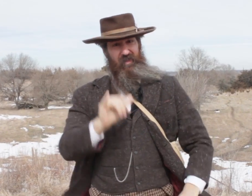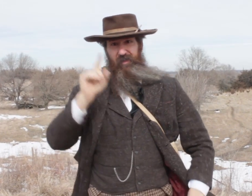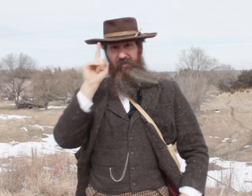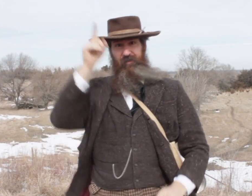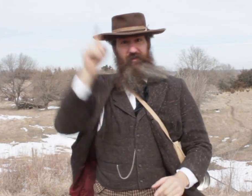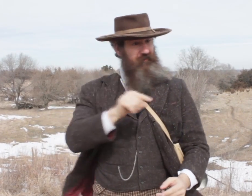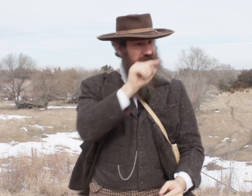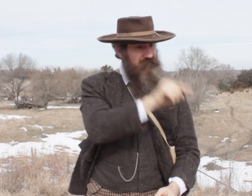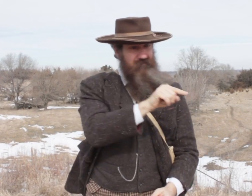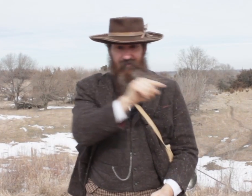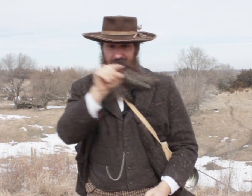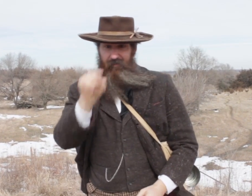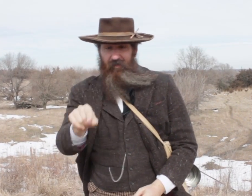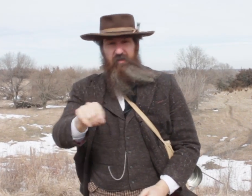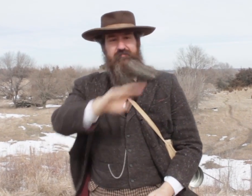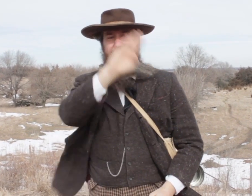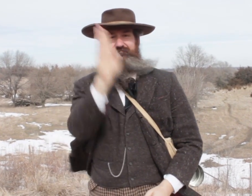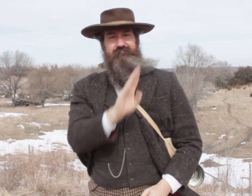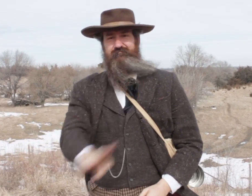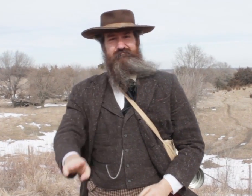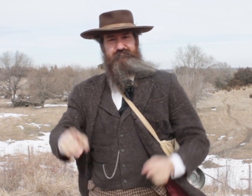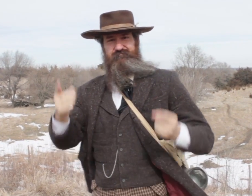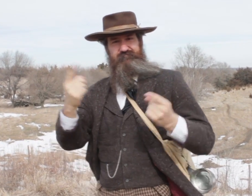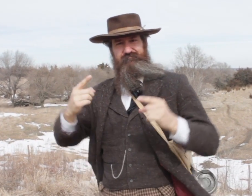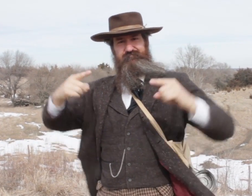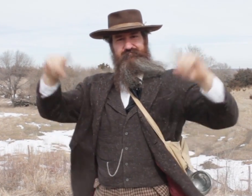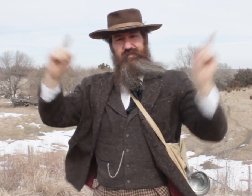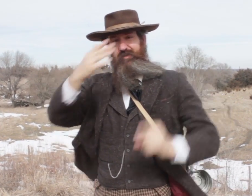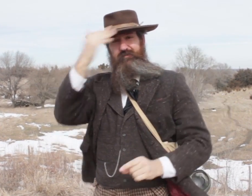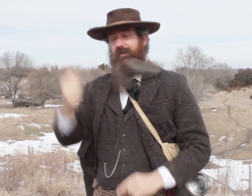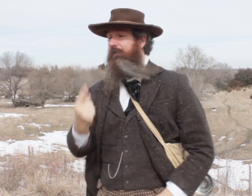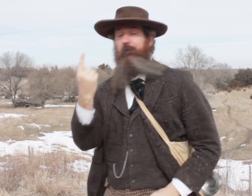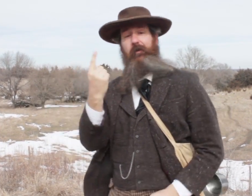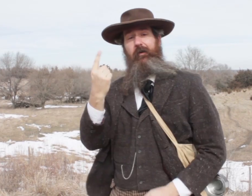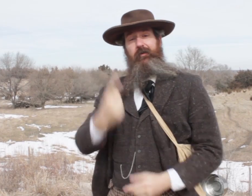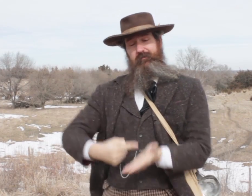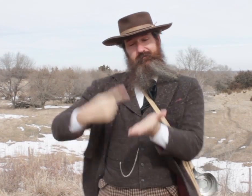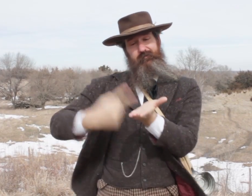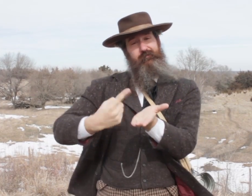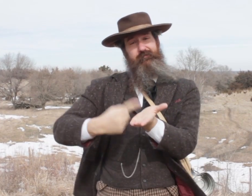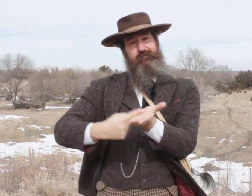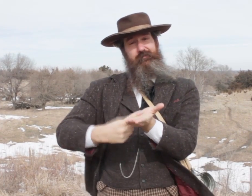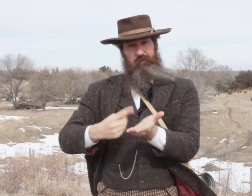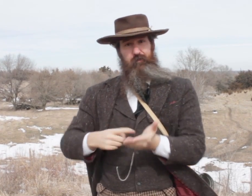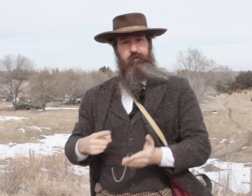However these two ideas never became a reality because one argument against it was: